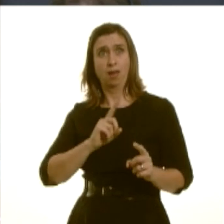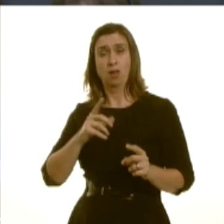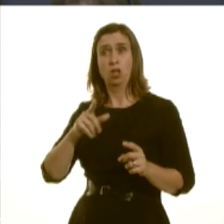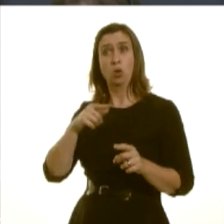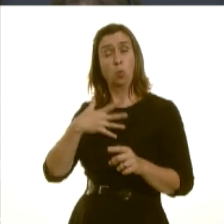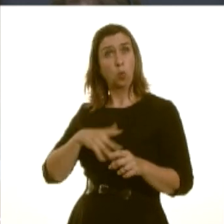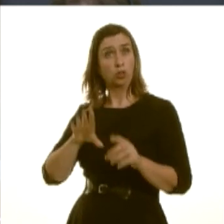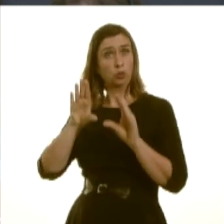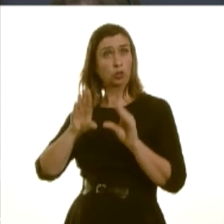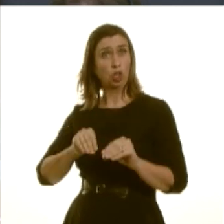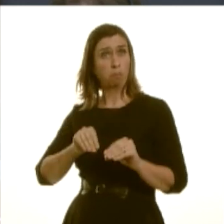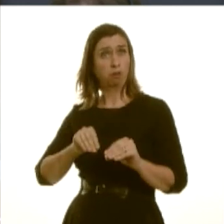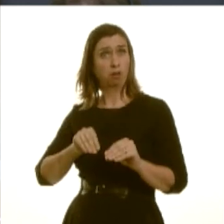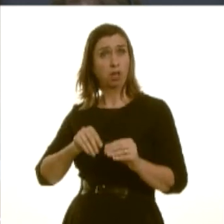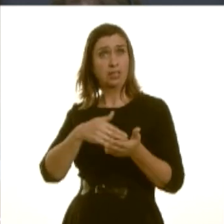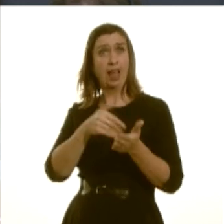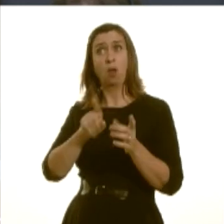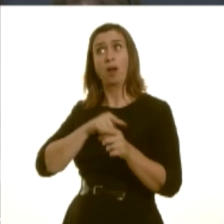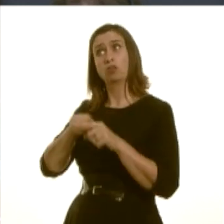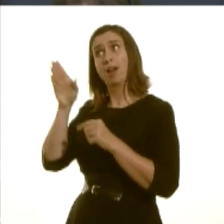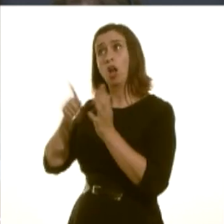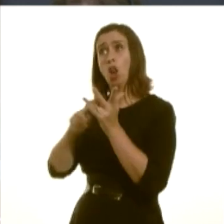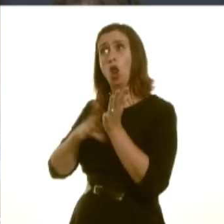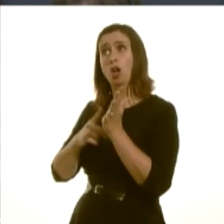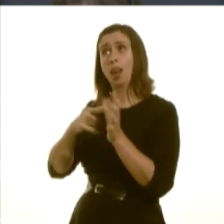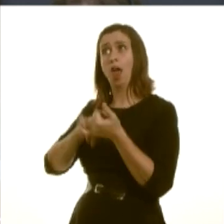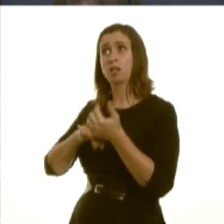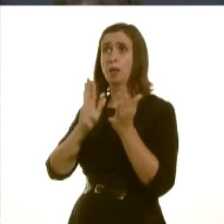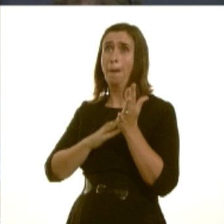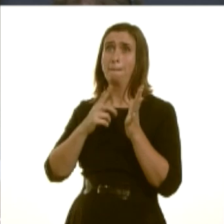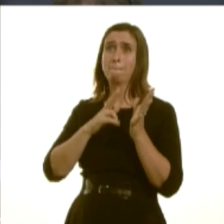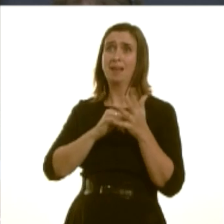visit Lôn Las and Manselton schools, which are in desperate need of being replaced. Apart